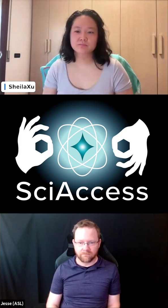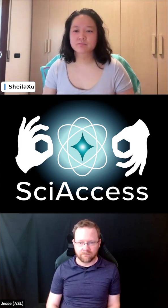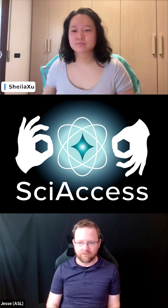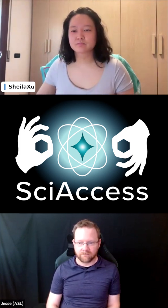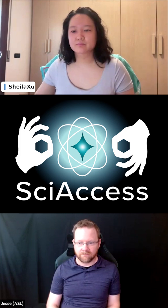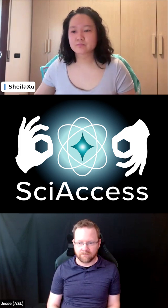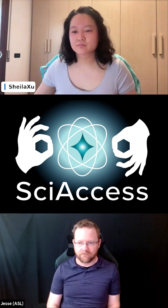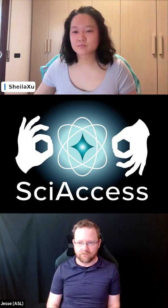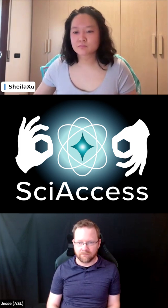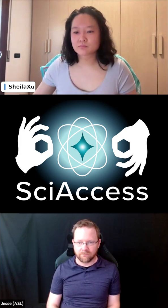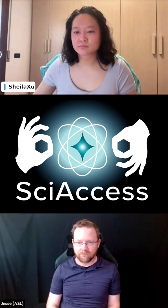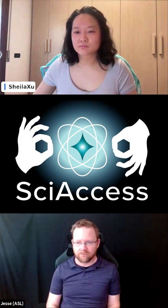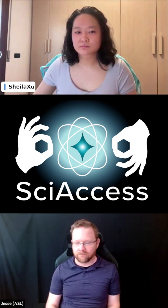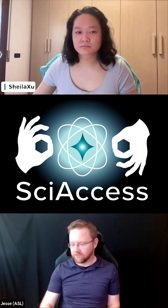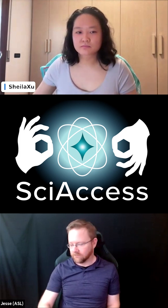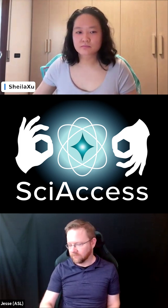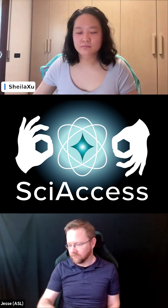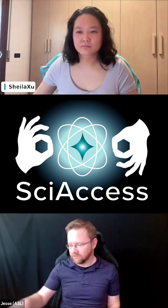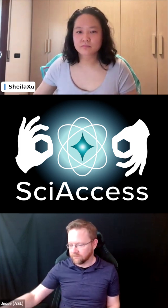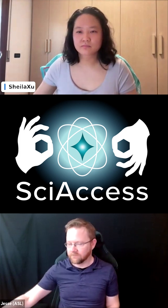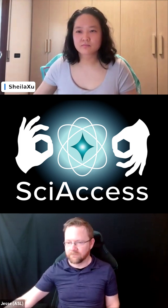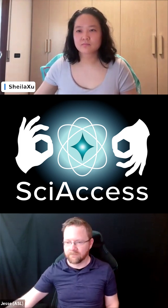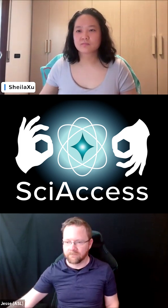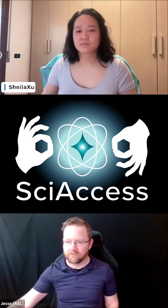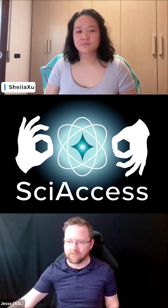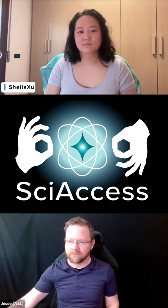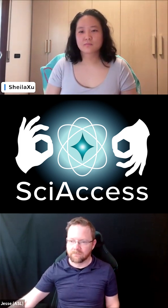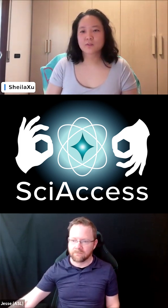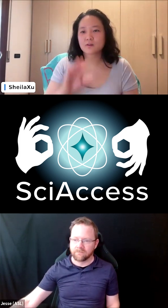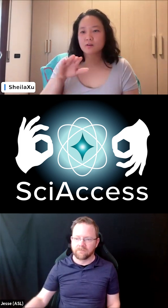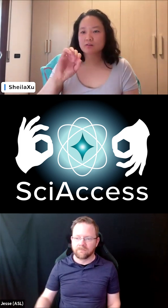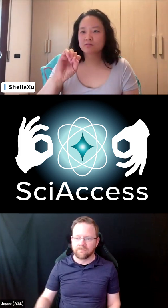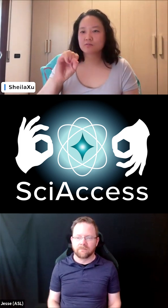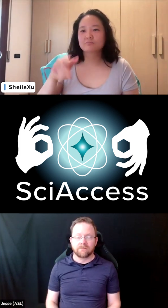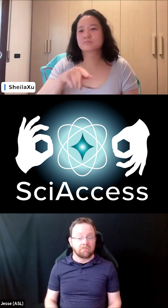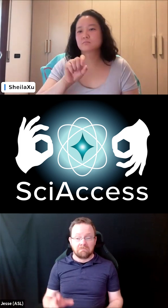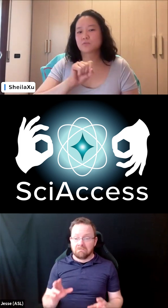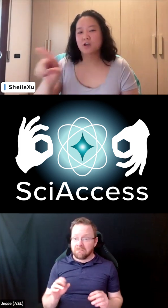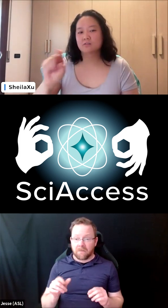No I think you did great, thanks Sheila, the most important thing to say is this